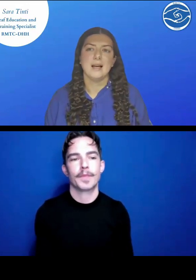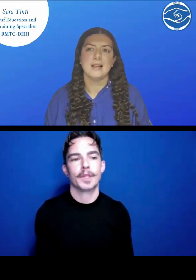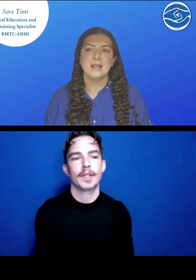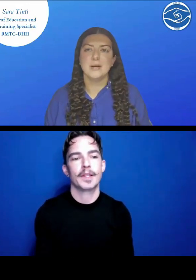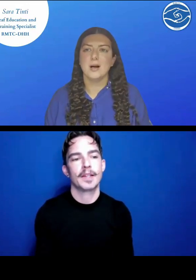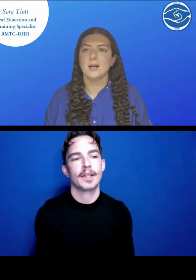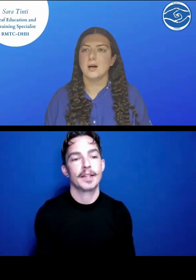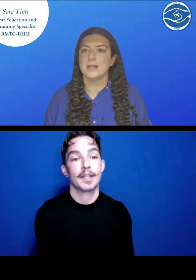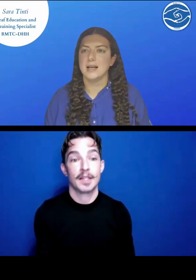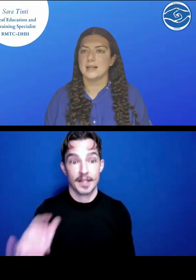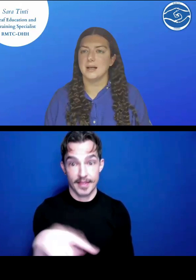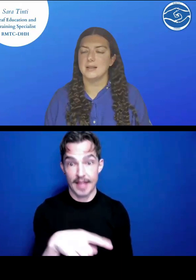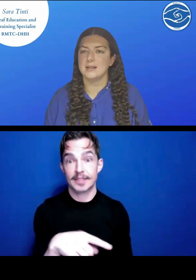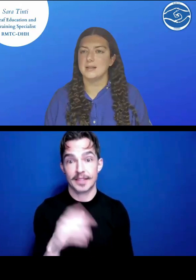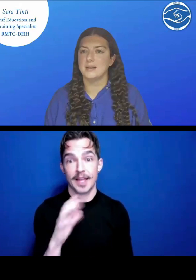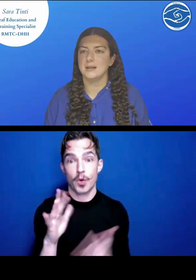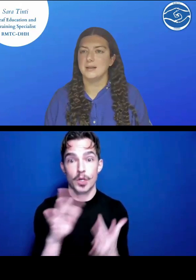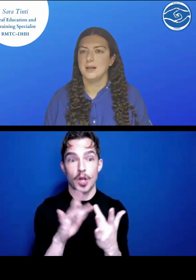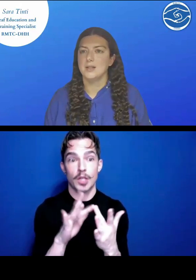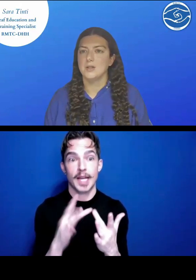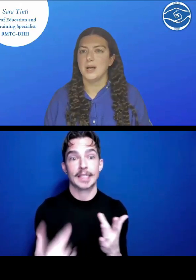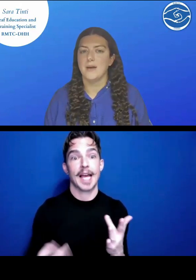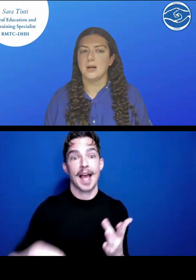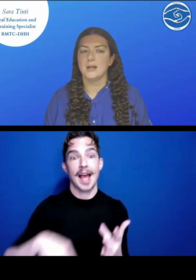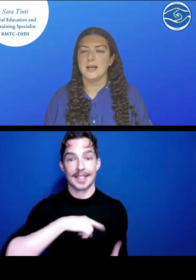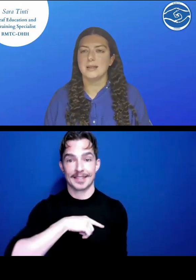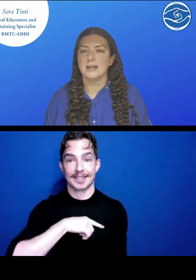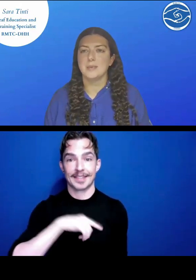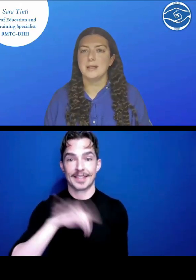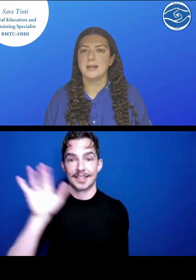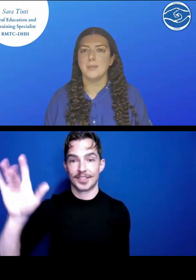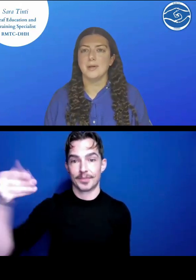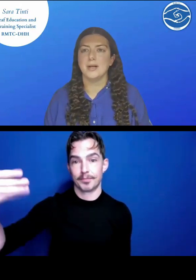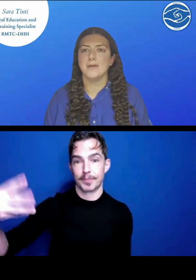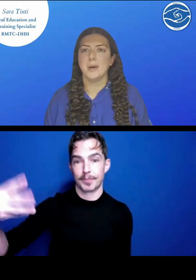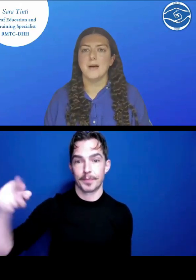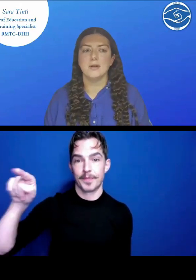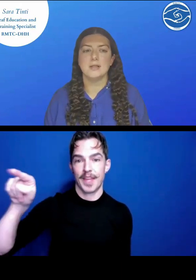and that's going to be our contact us. So, we have our contact us button up here. If you